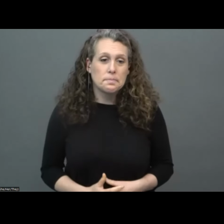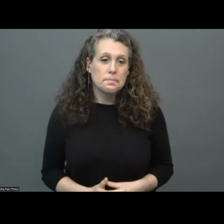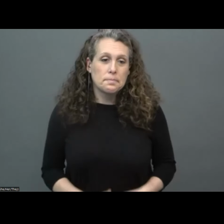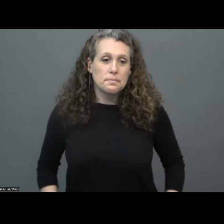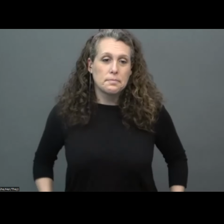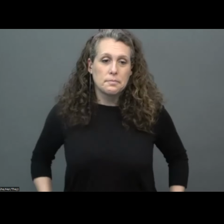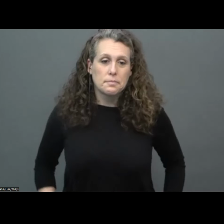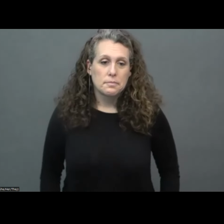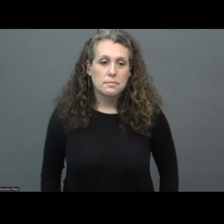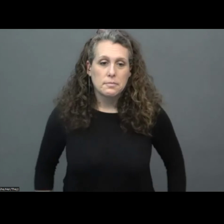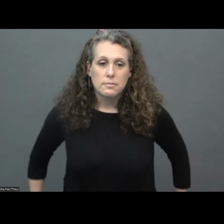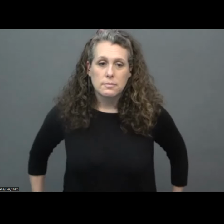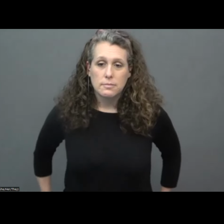Ulrike, I don't know if you are still there with us?